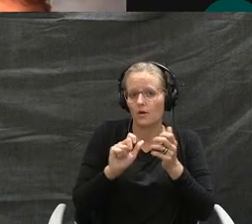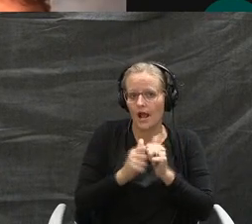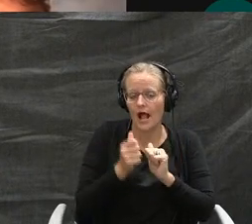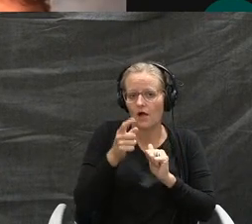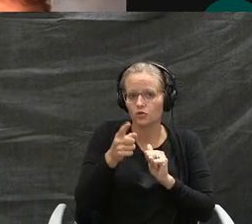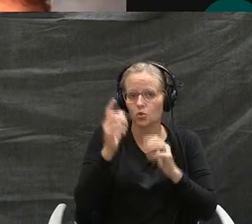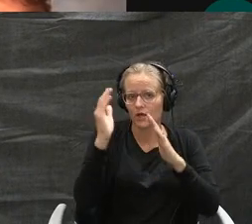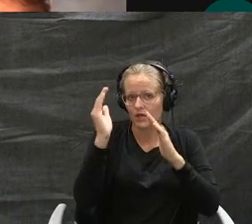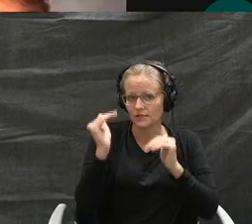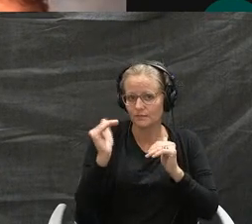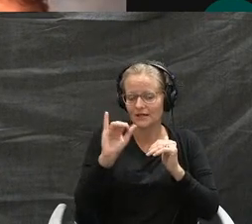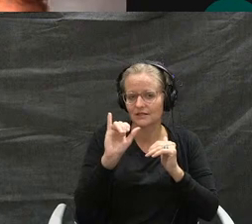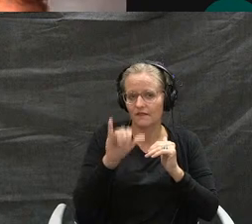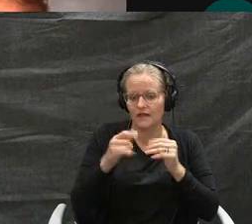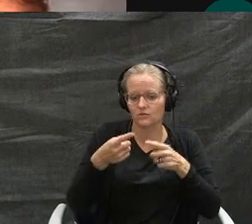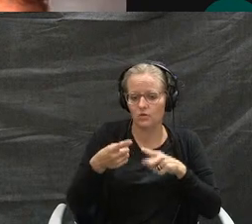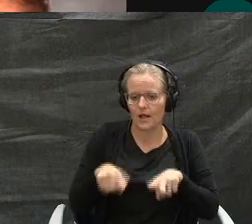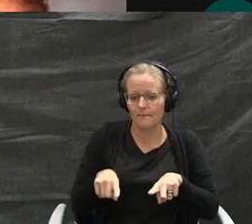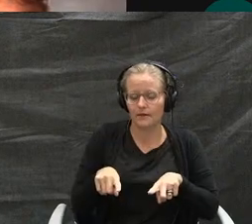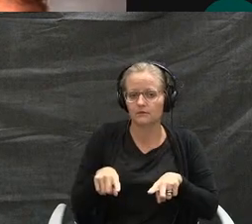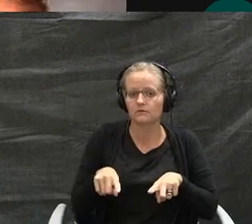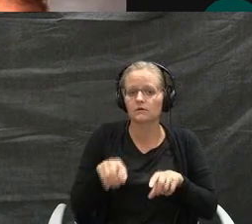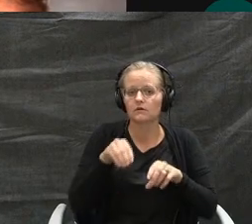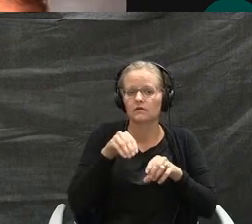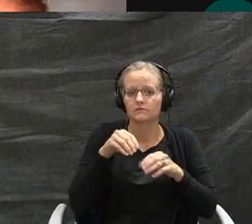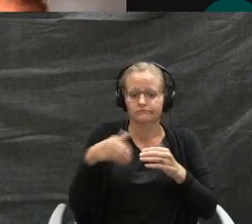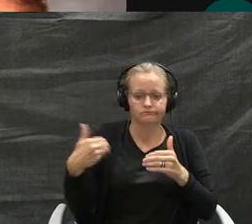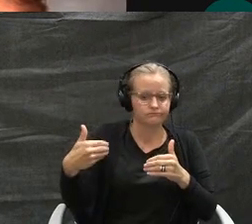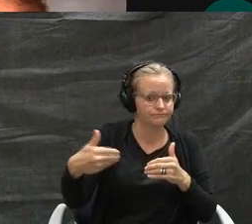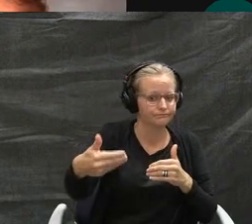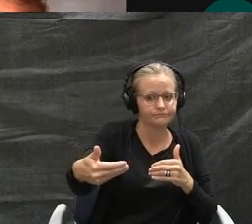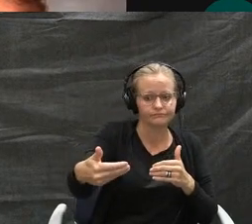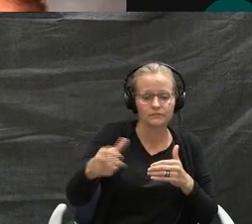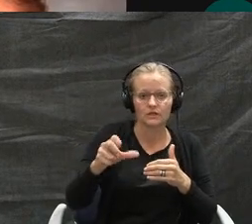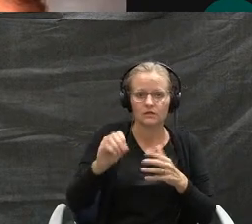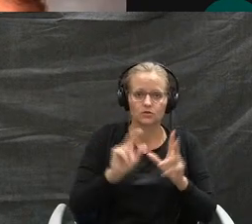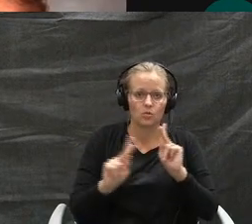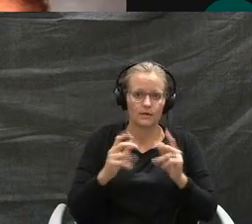you expect that to roll out in the coming weeks so that people